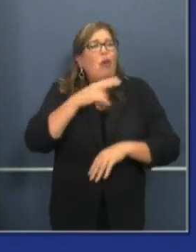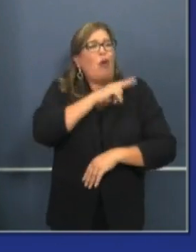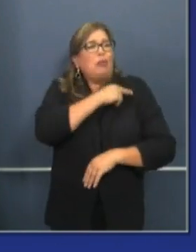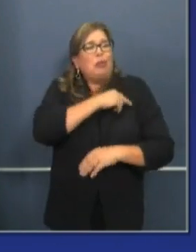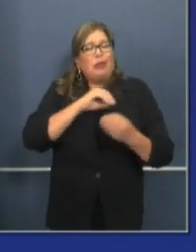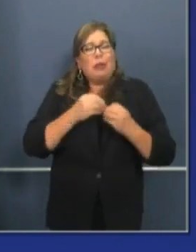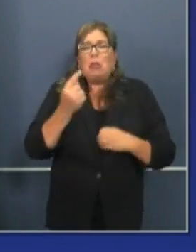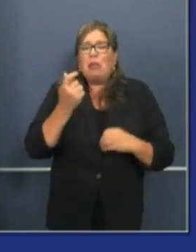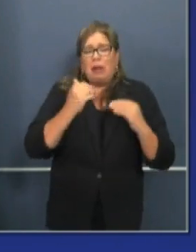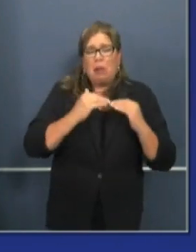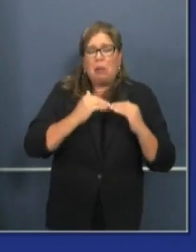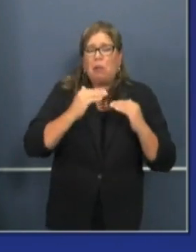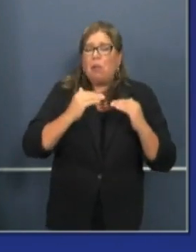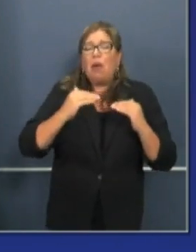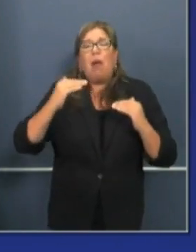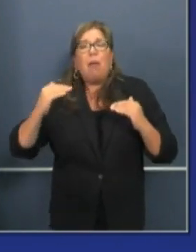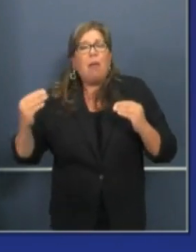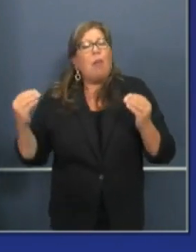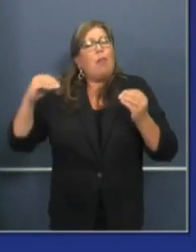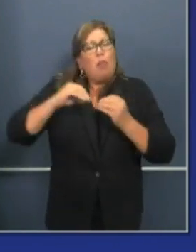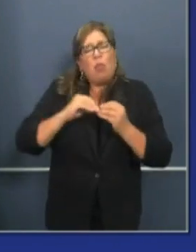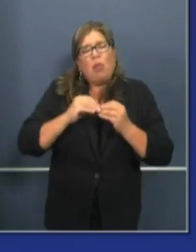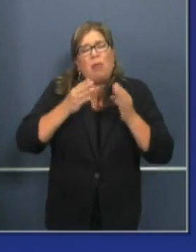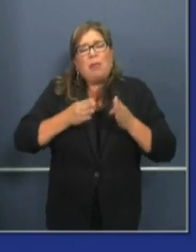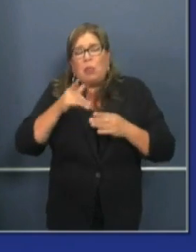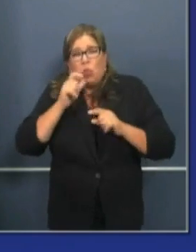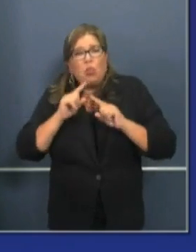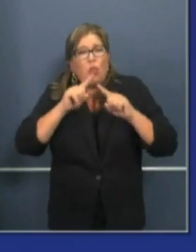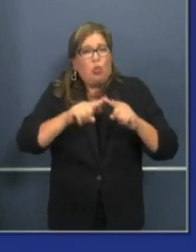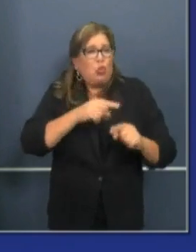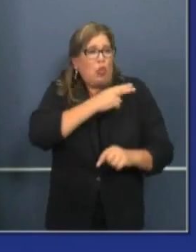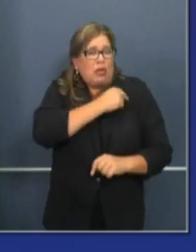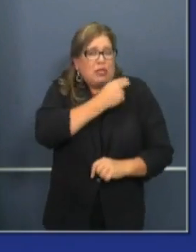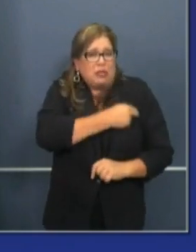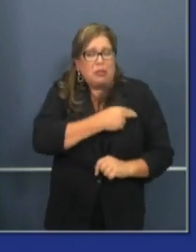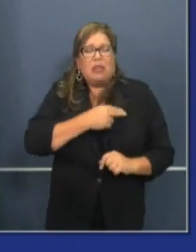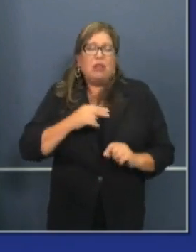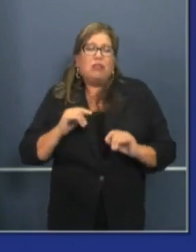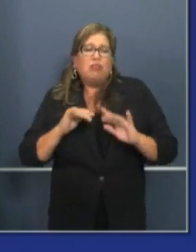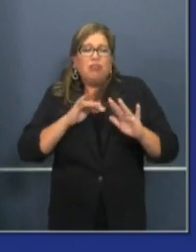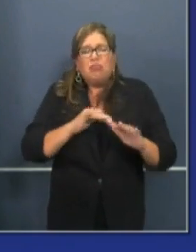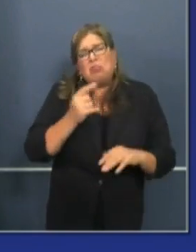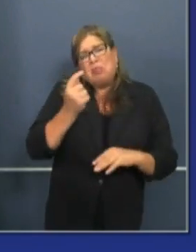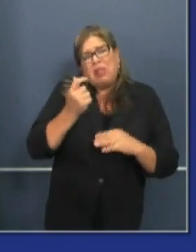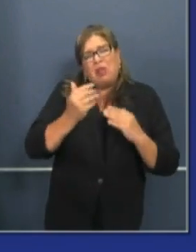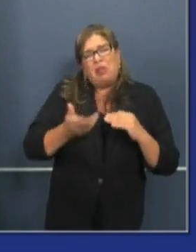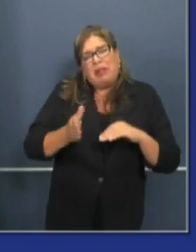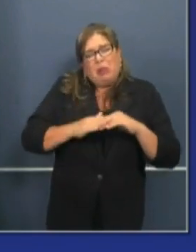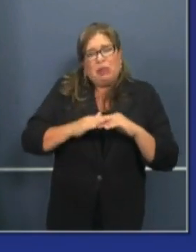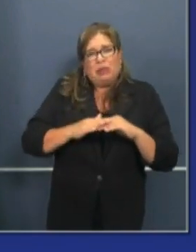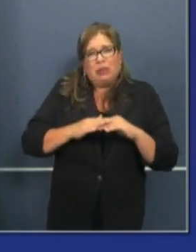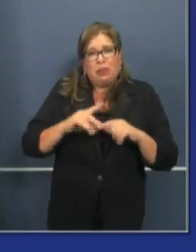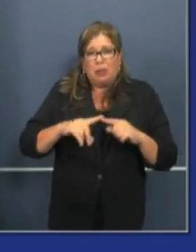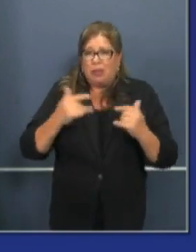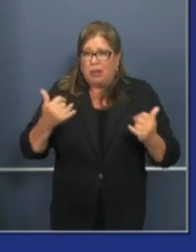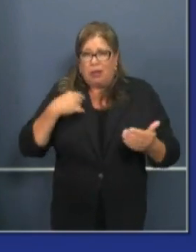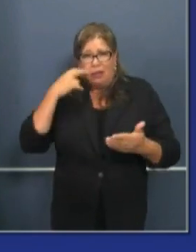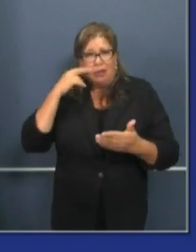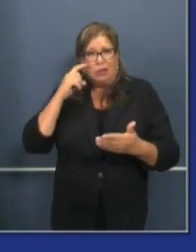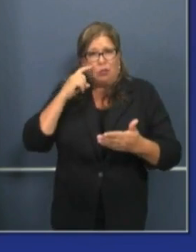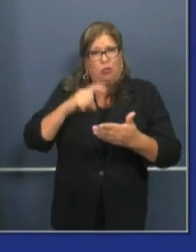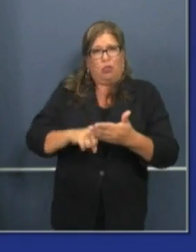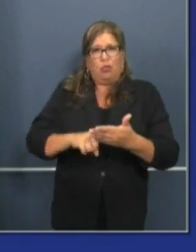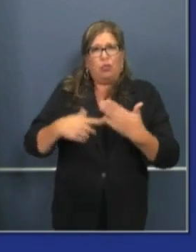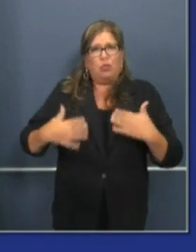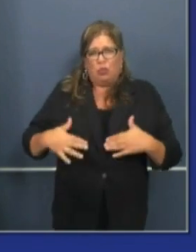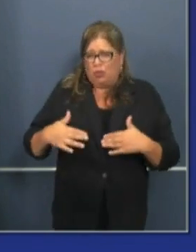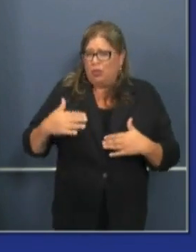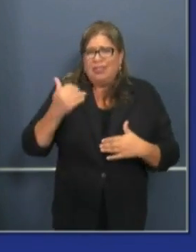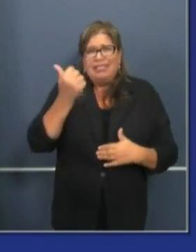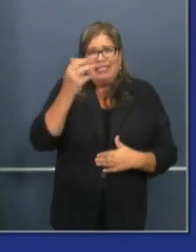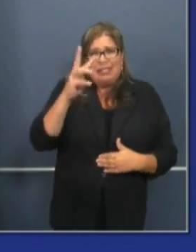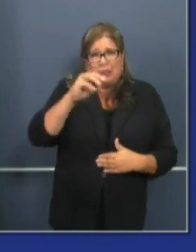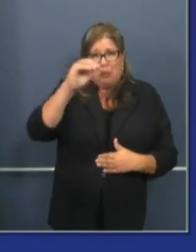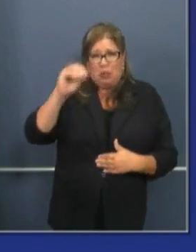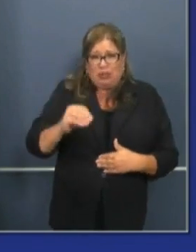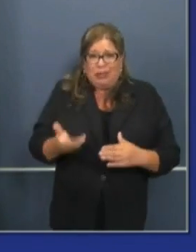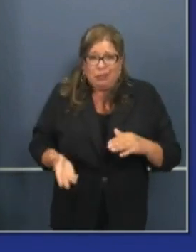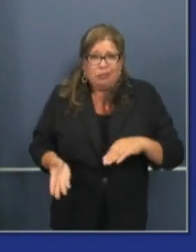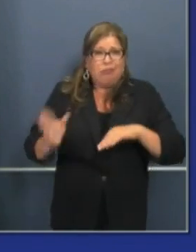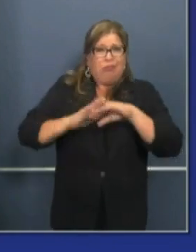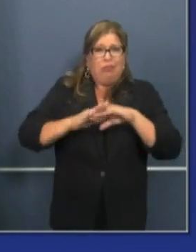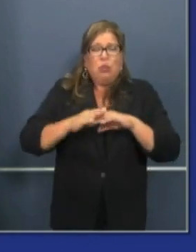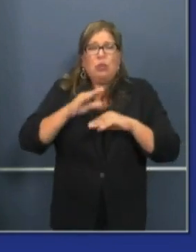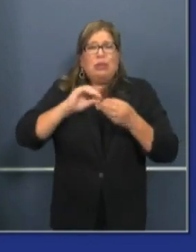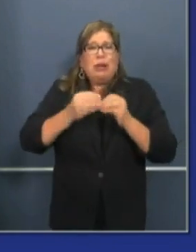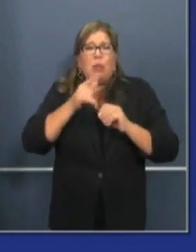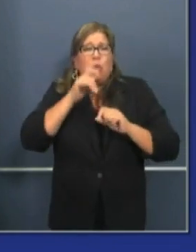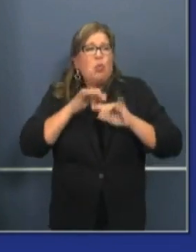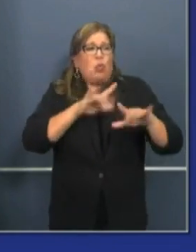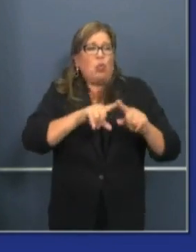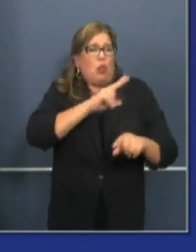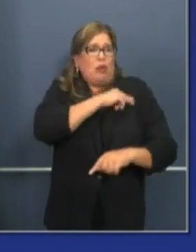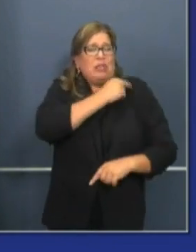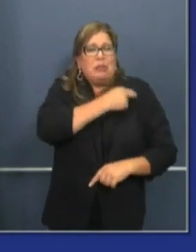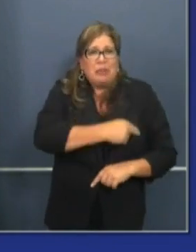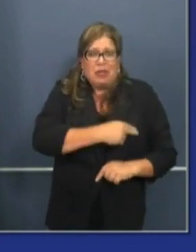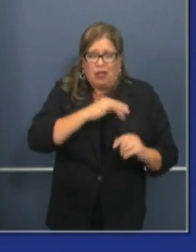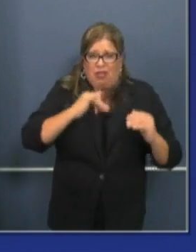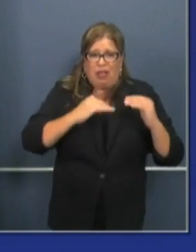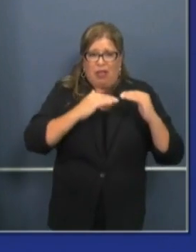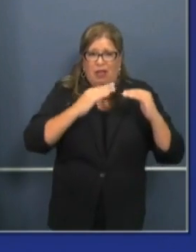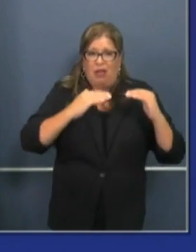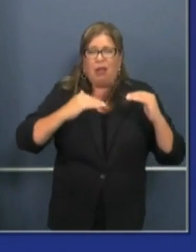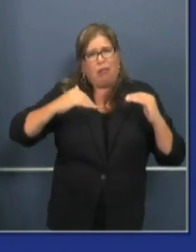WE SAW A MODEST INCREASE BUT THIS WEEK WE HAVE EXPERIENCED AN INCREASE THAT WHEN YOU STRETCH IT OUT OVER A 14 DAY BAND HAS GONE UP BY ROUGHLY 16% AND I’LL GET TO WHAT THIS NUMBER MEANS